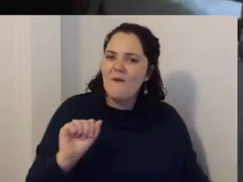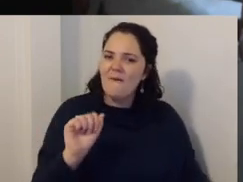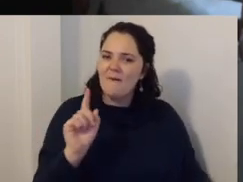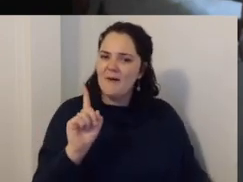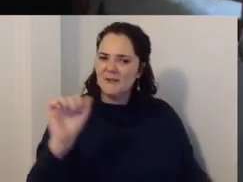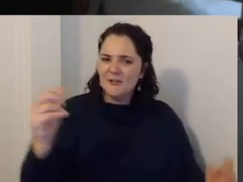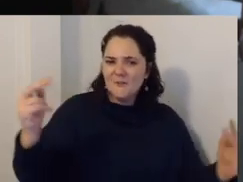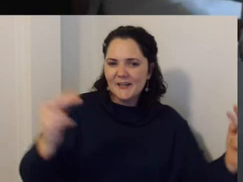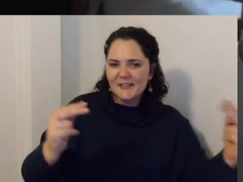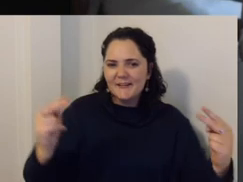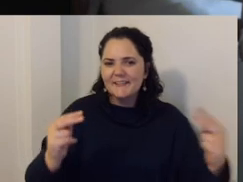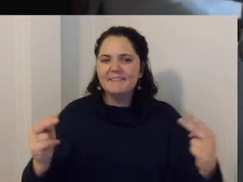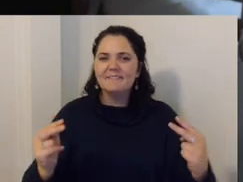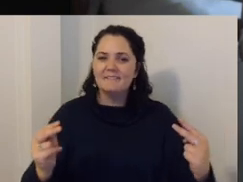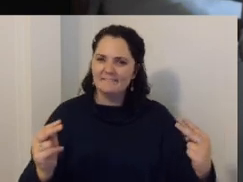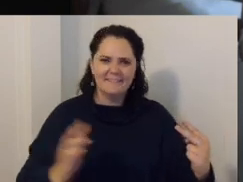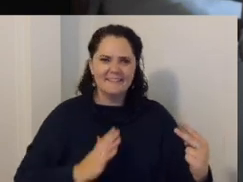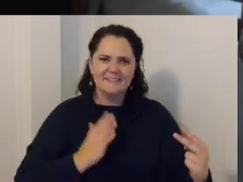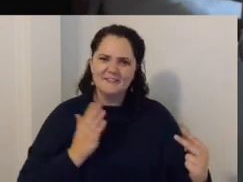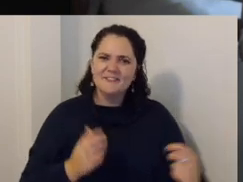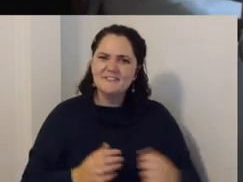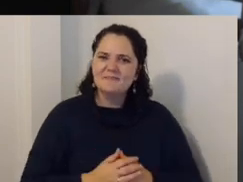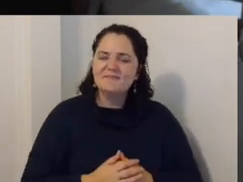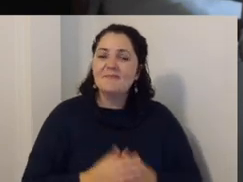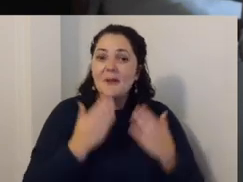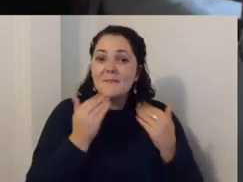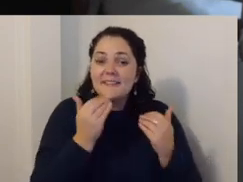these challenges through the workshops in your drawing so please keep doing